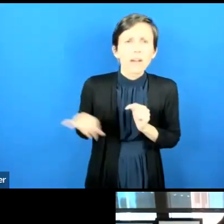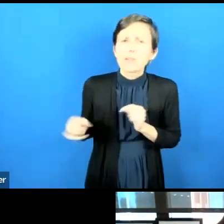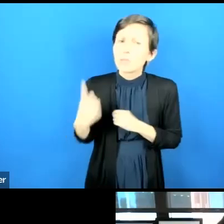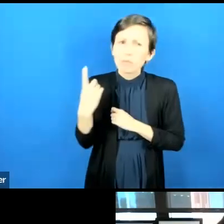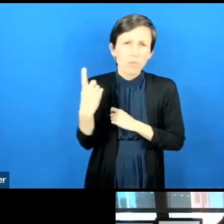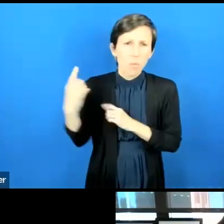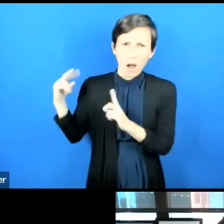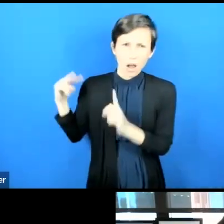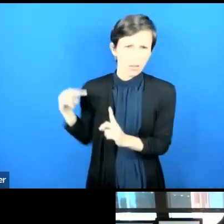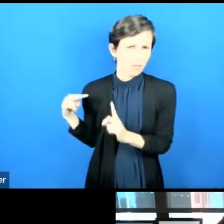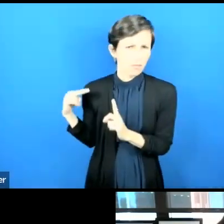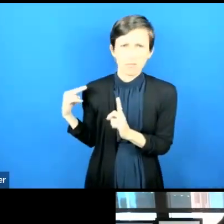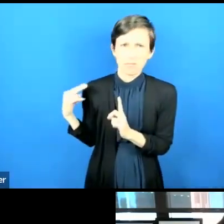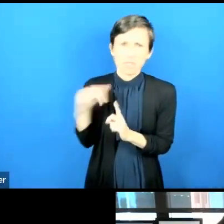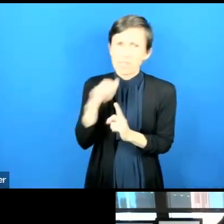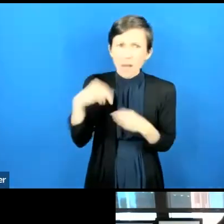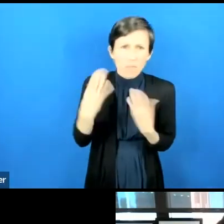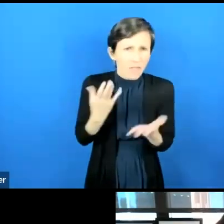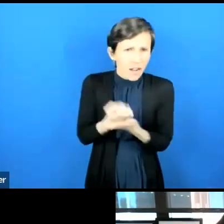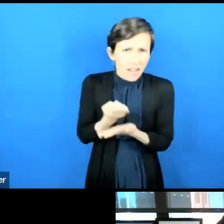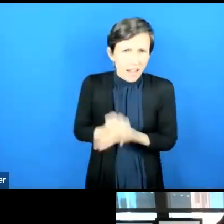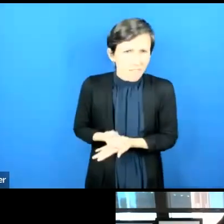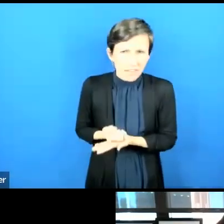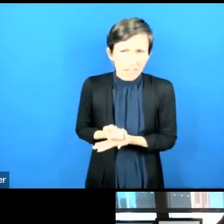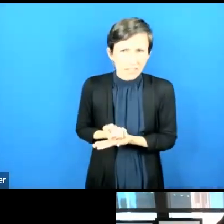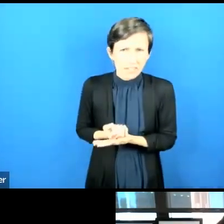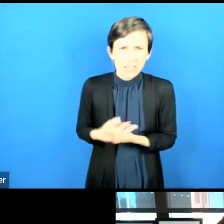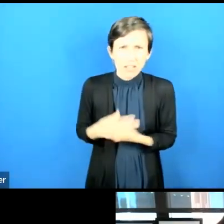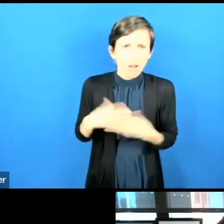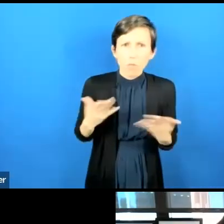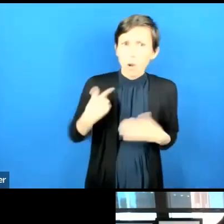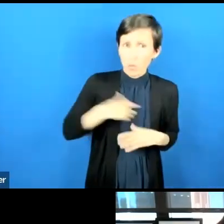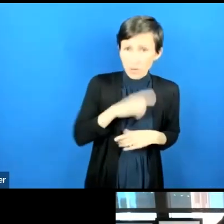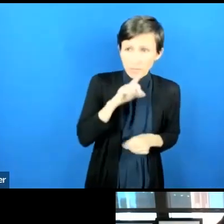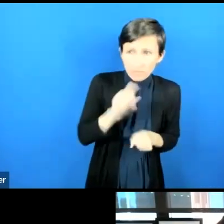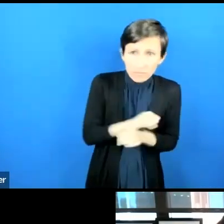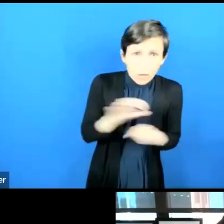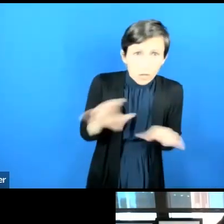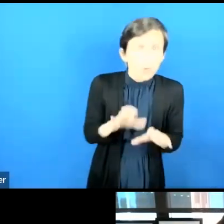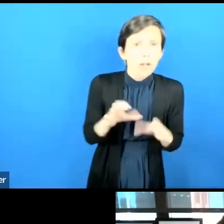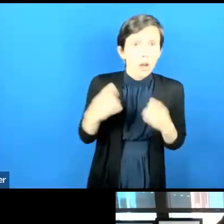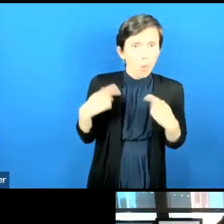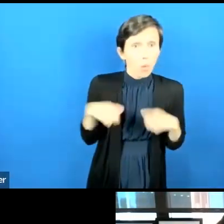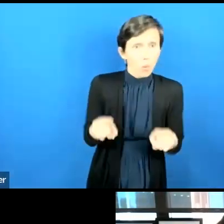and didn't really provide evidence of the things that we are doing, along with the kinds of evidence